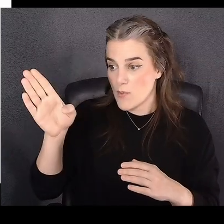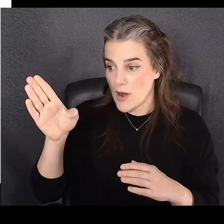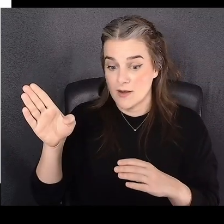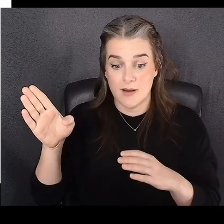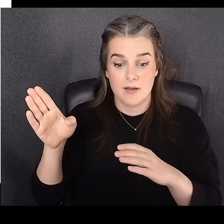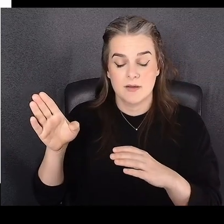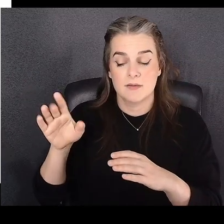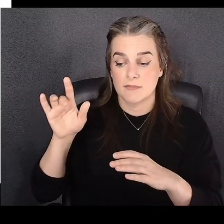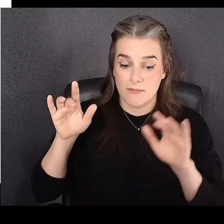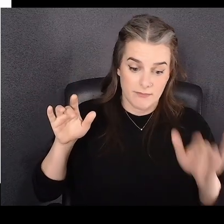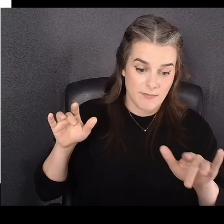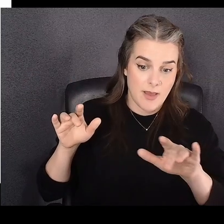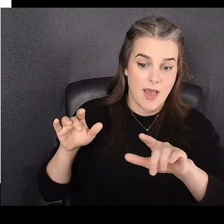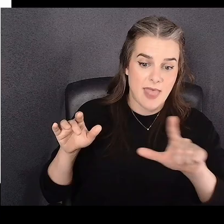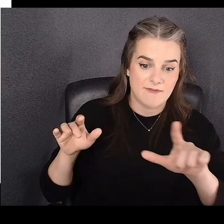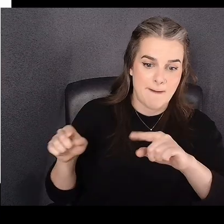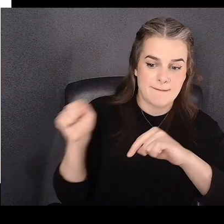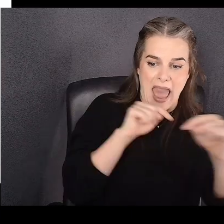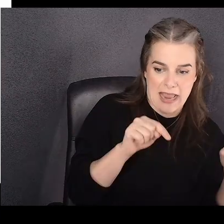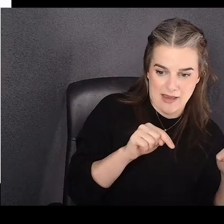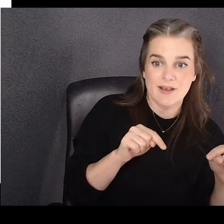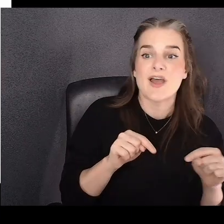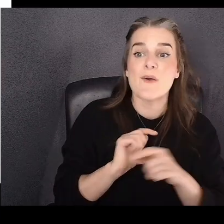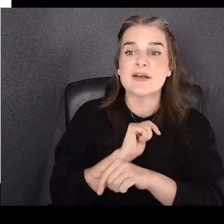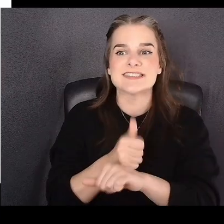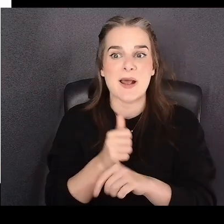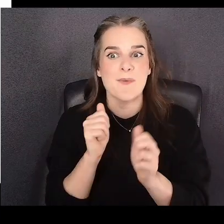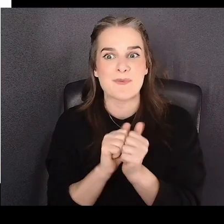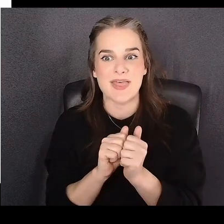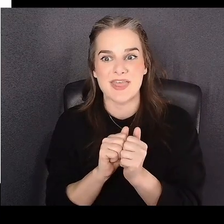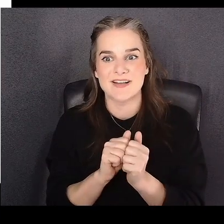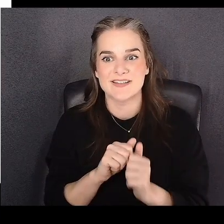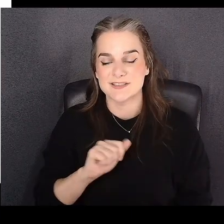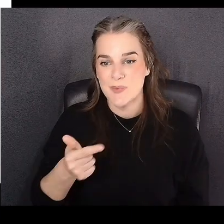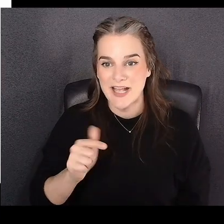We would just set him up with his switches, pick his book. And this man read so many books.